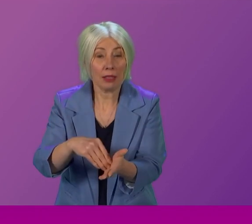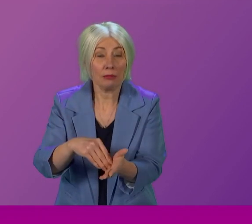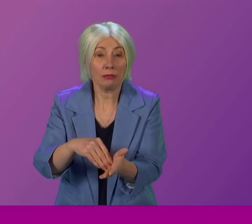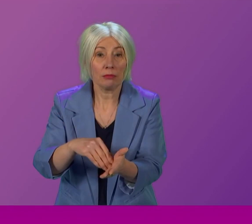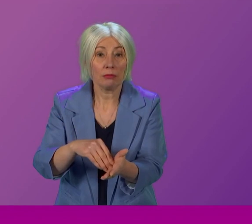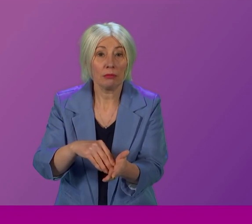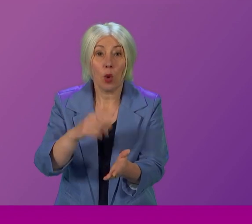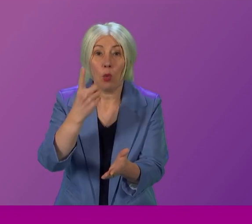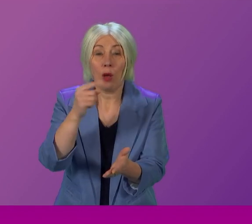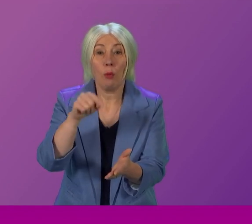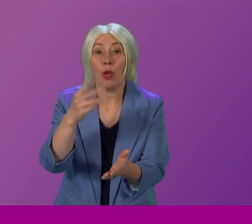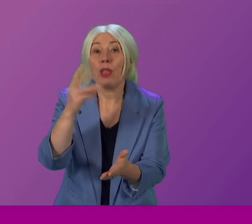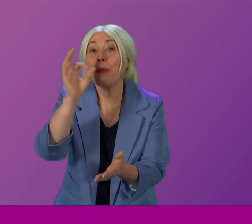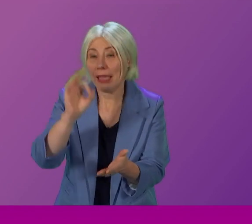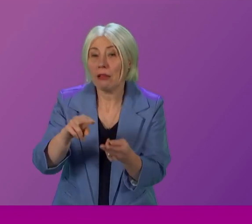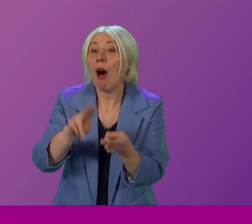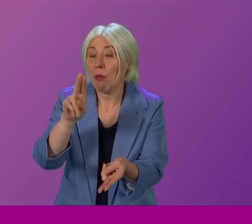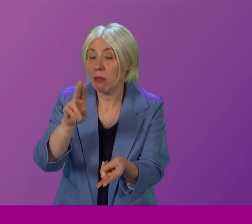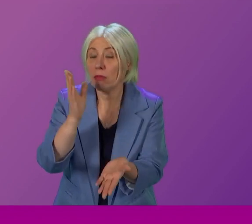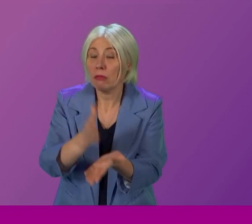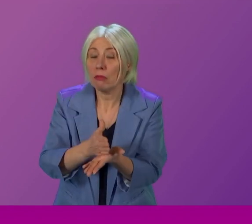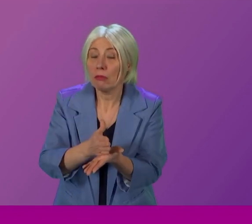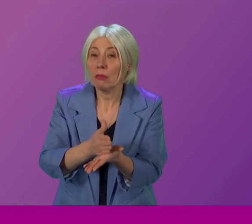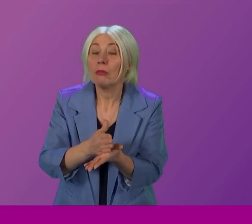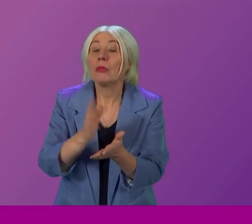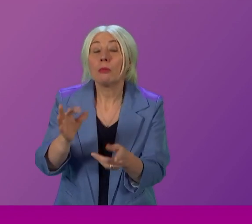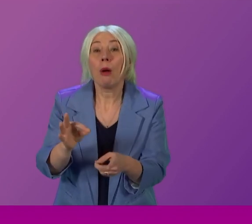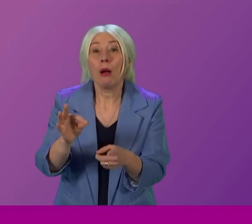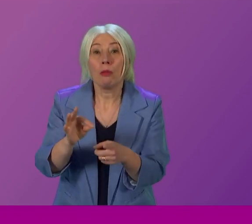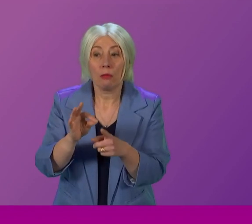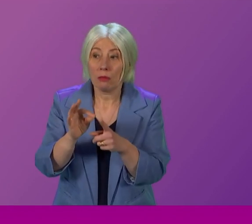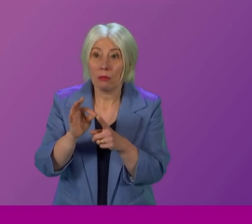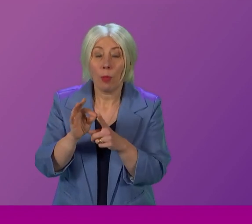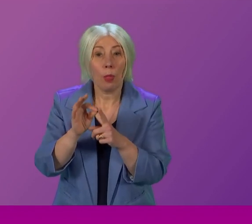Secondly, Anas Sarwar raised the issue of the proposals that councils are looking